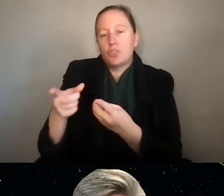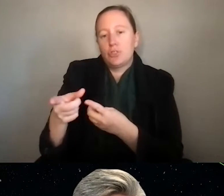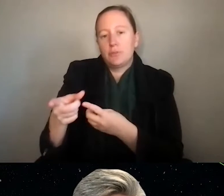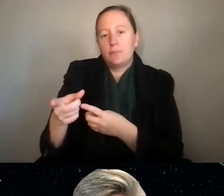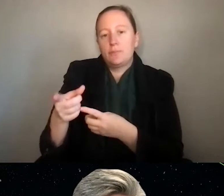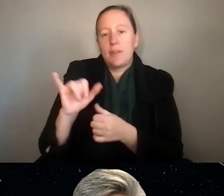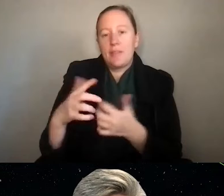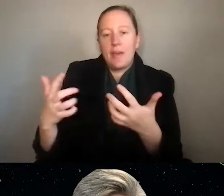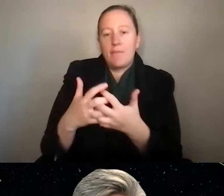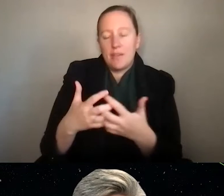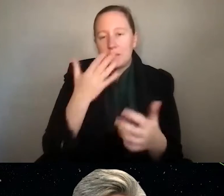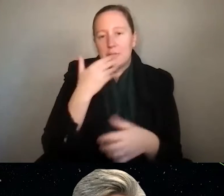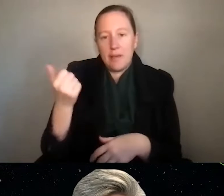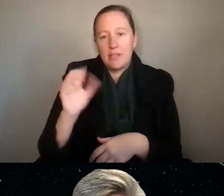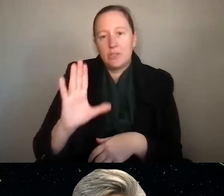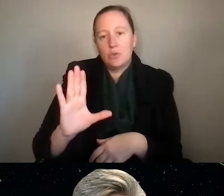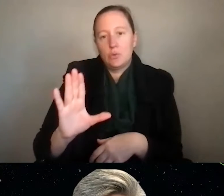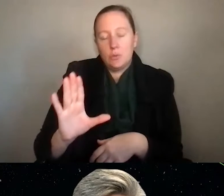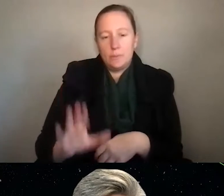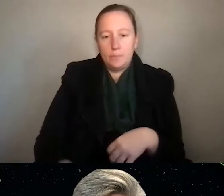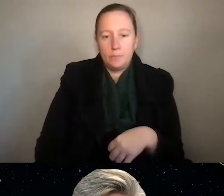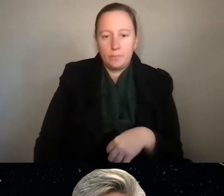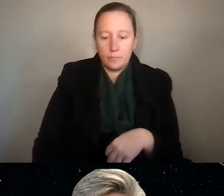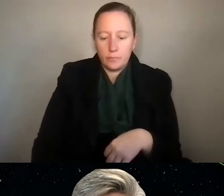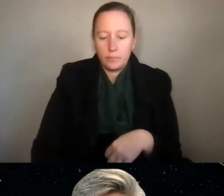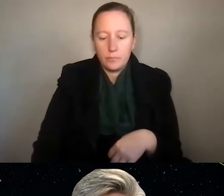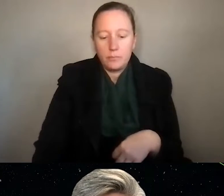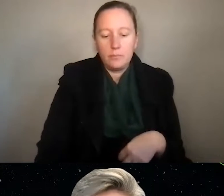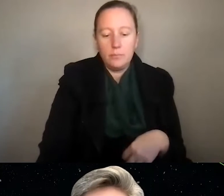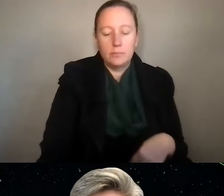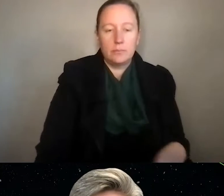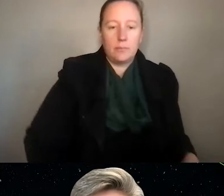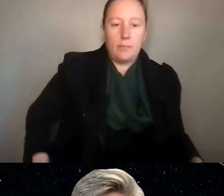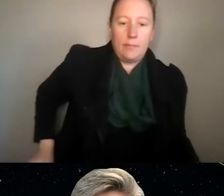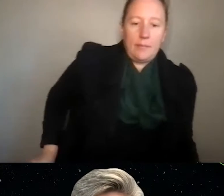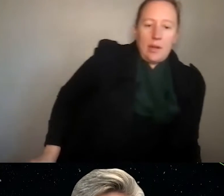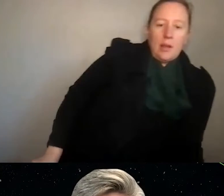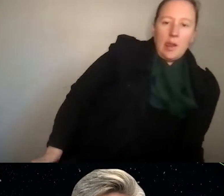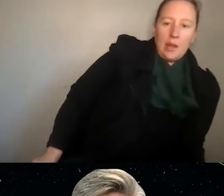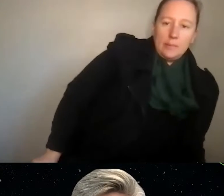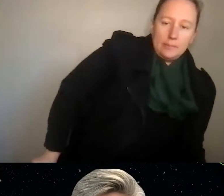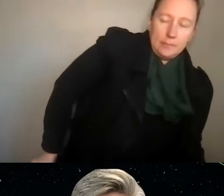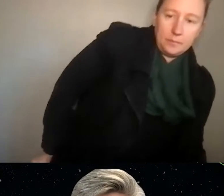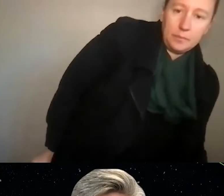that address more the project and the purpose of your project